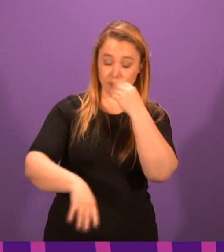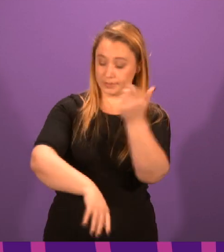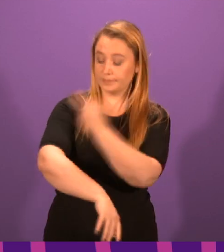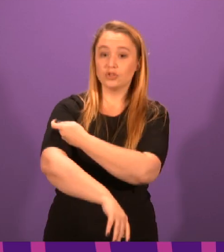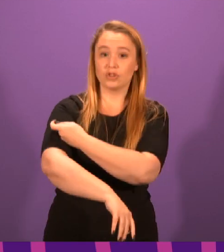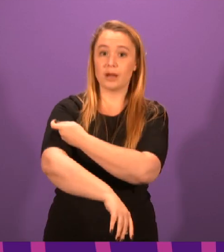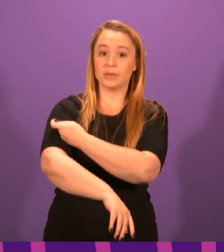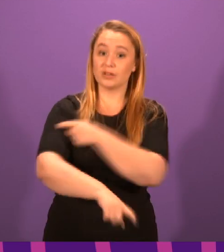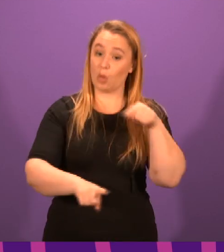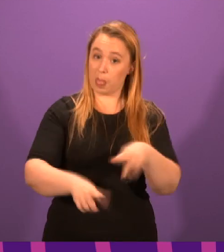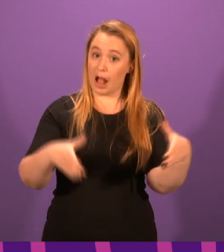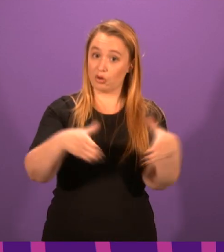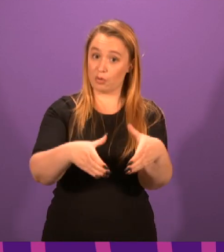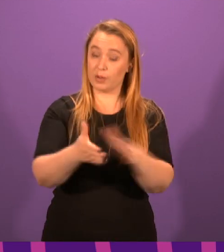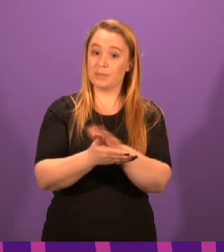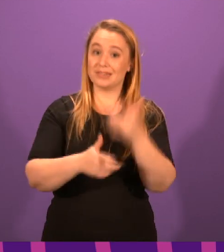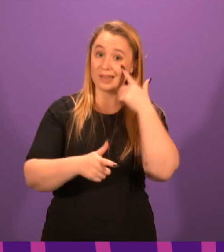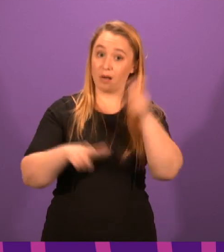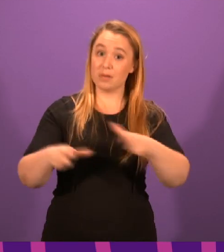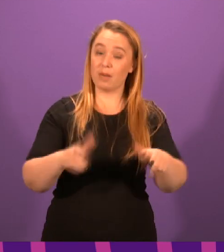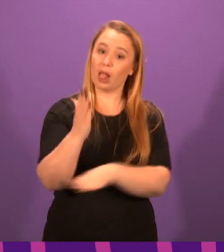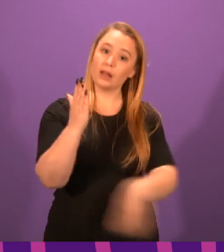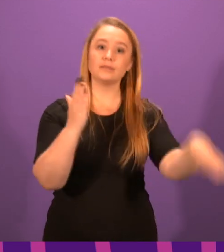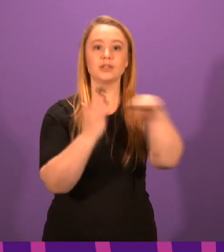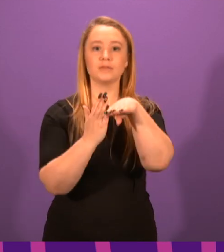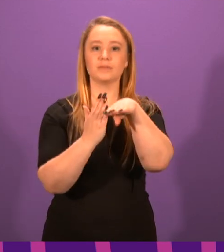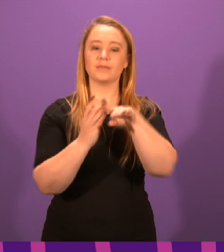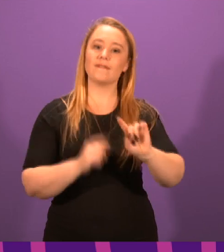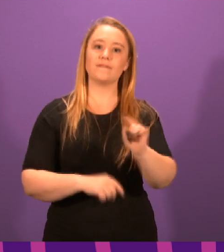rightly for that group, puts the youngest first. However, that is not appropriate